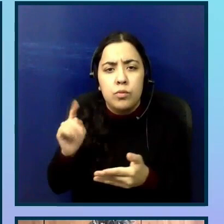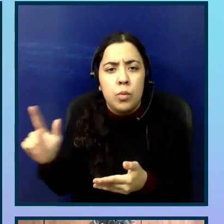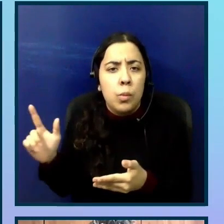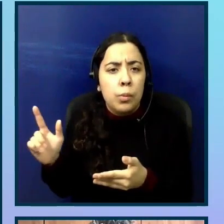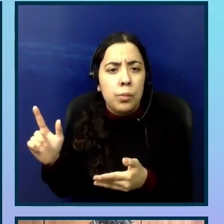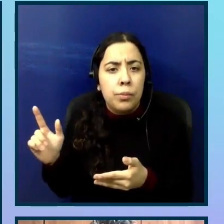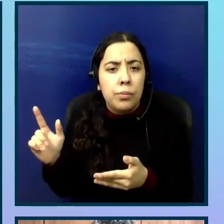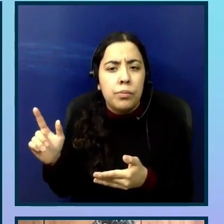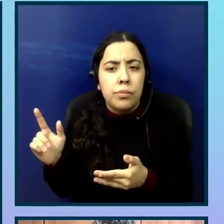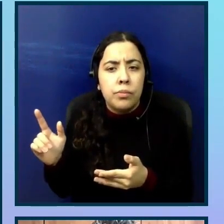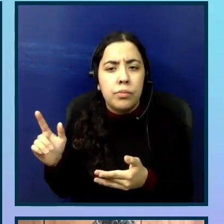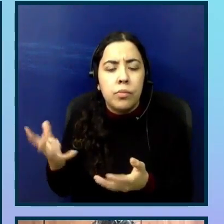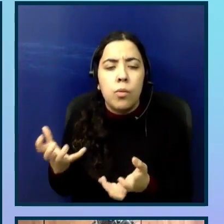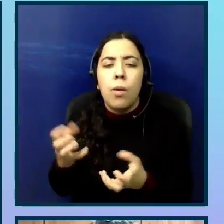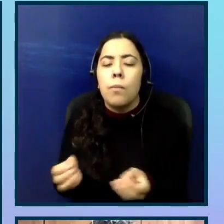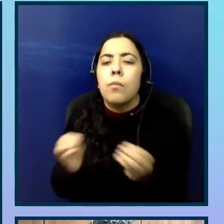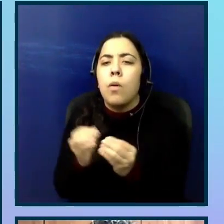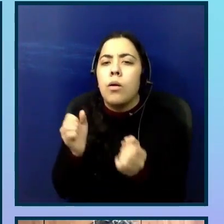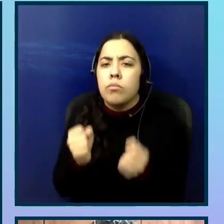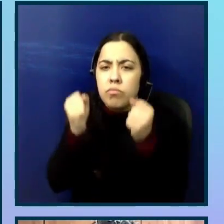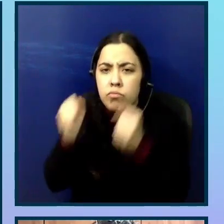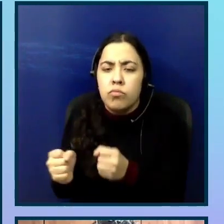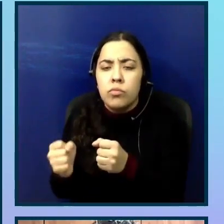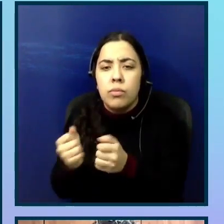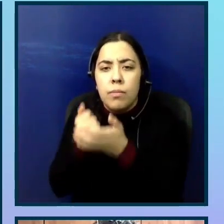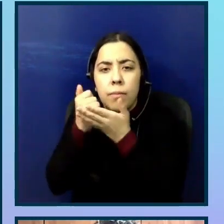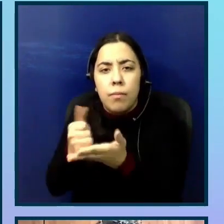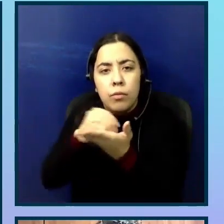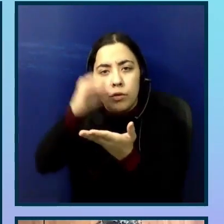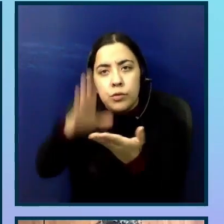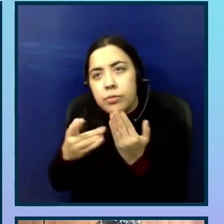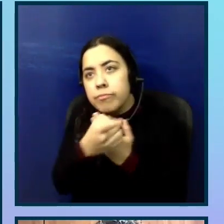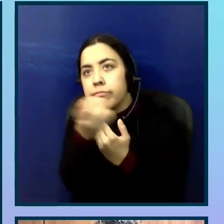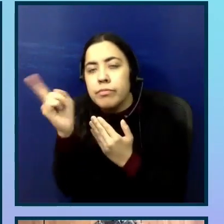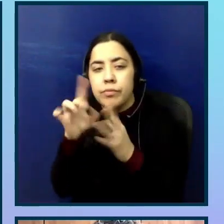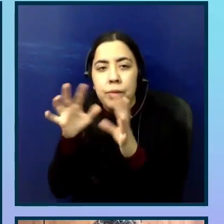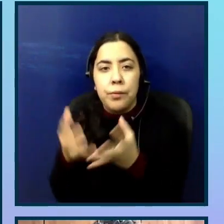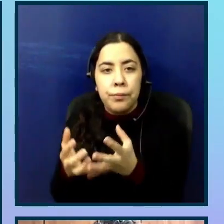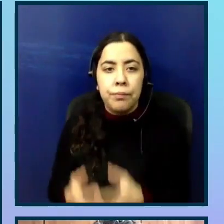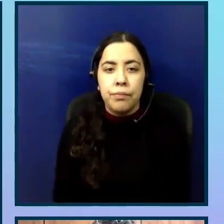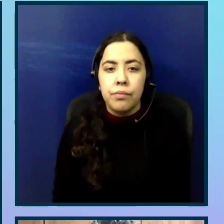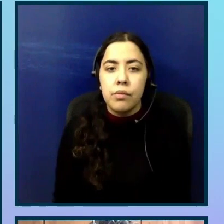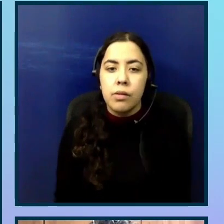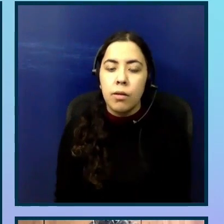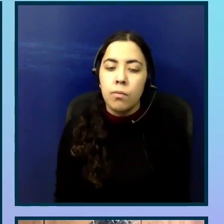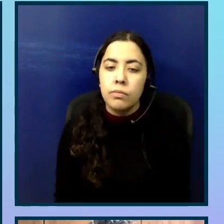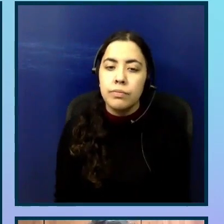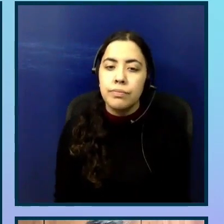to make it much, much stronger for those students that are out there. And that was the reason